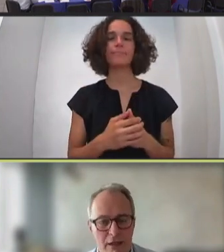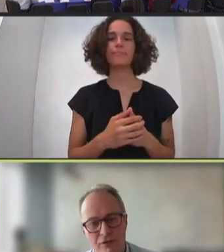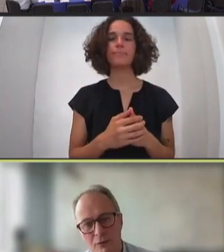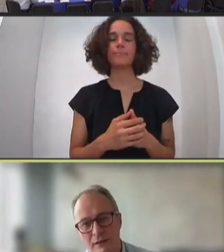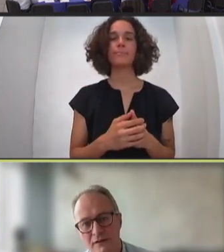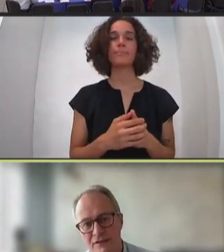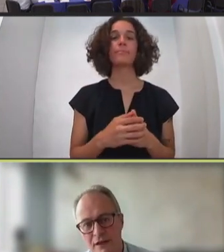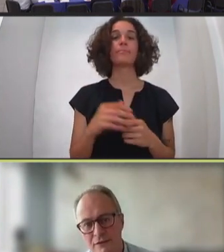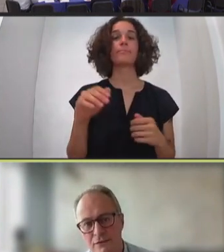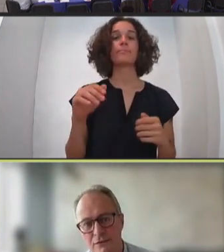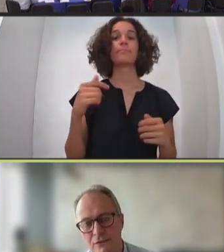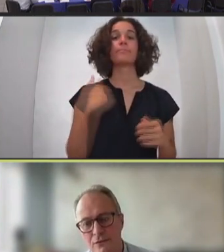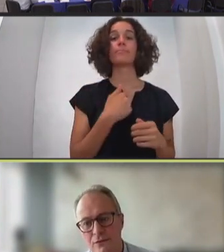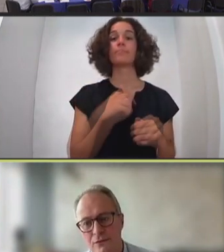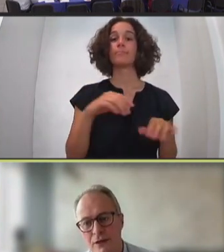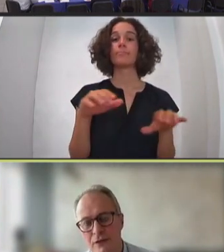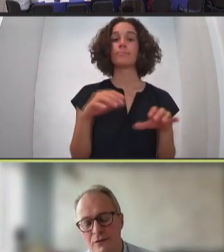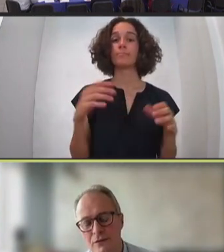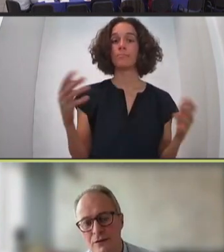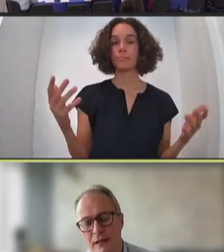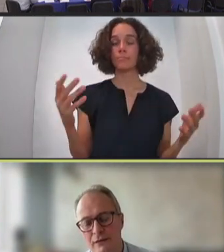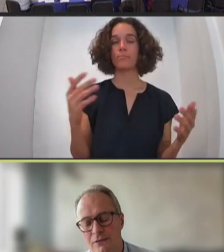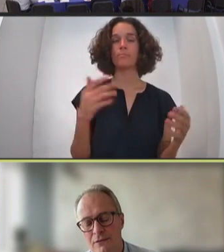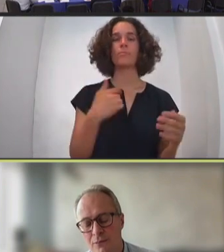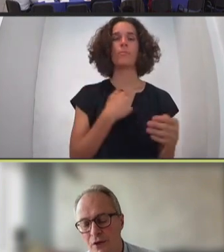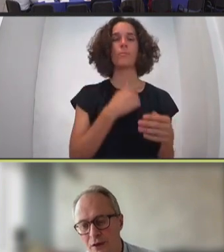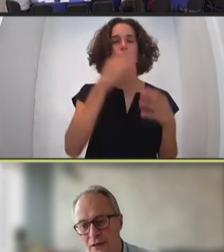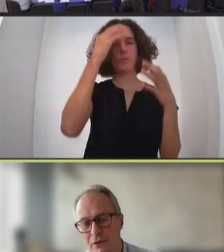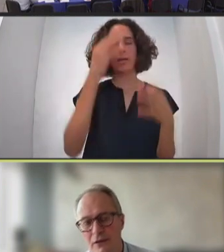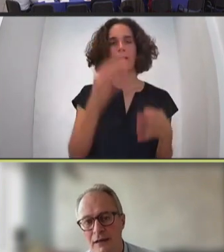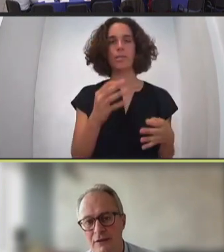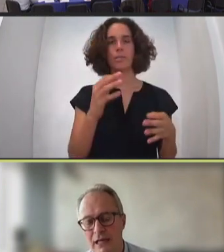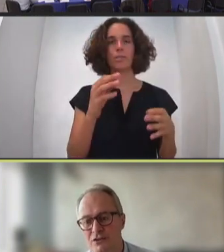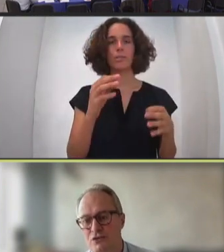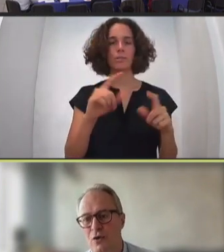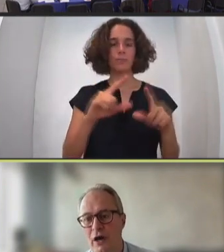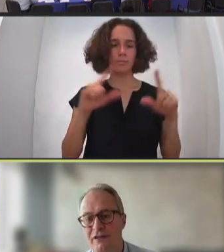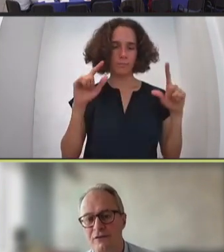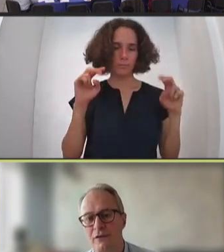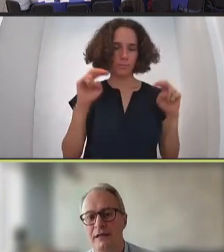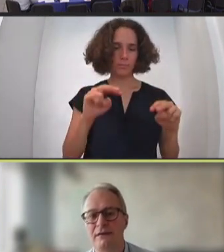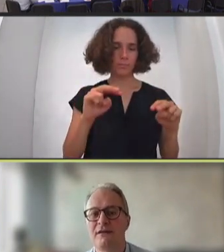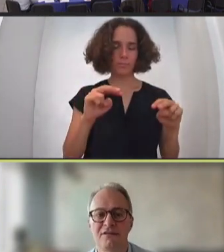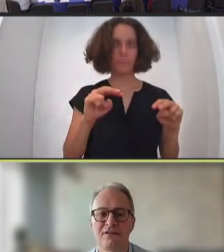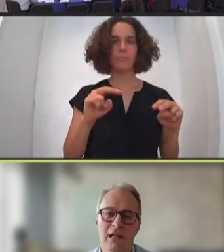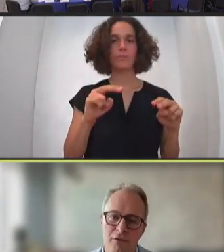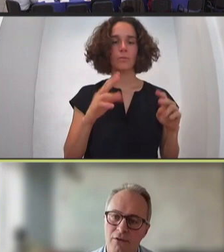actually, we decided to do -- to look at -- to do bronchoalveolar lavage to isolate these alveolar